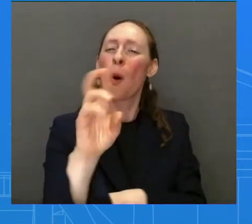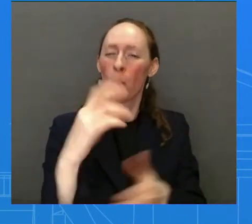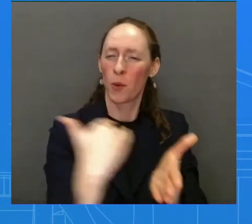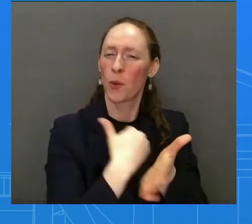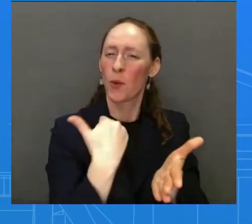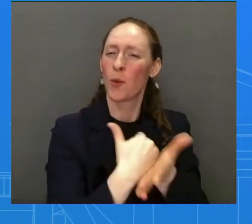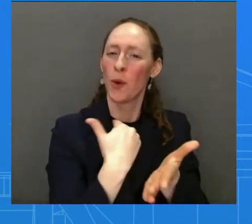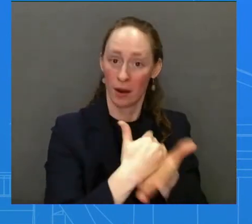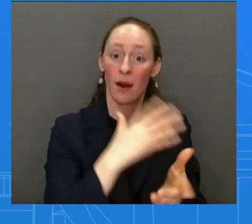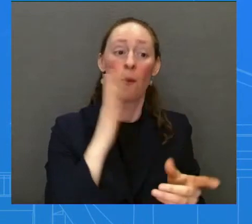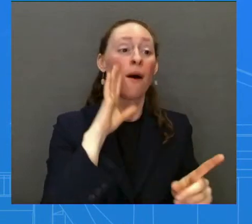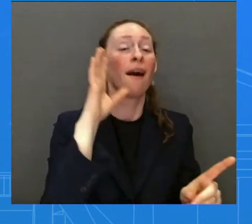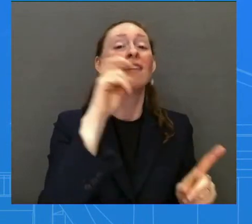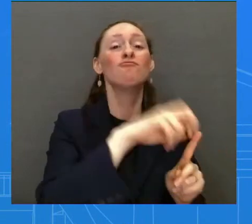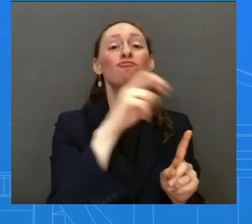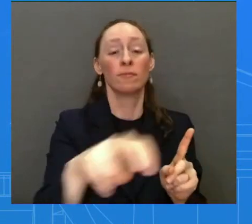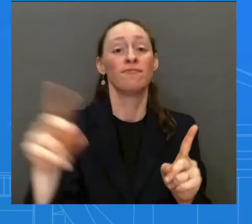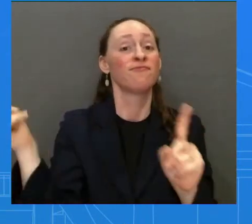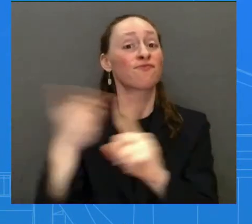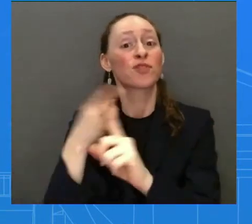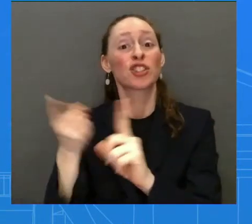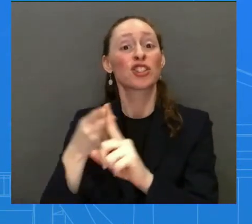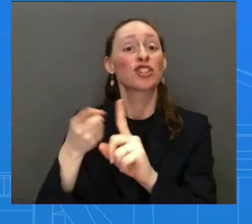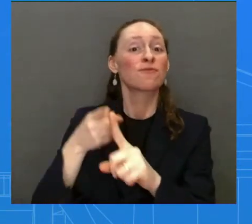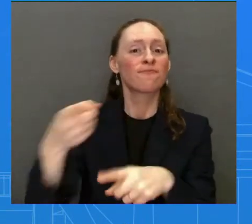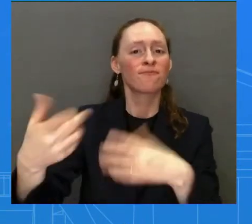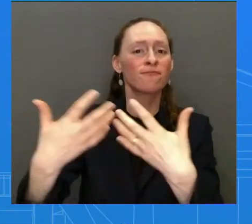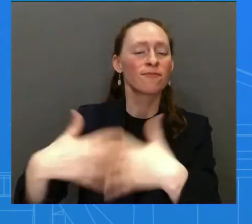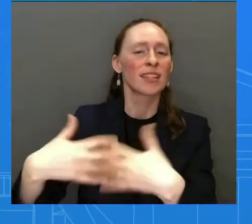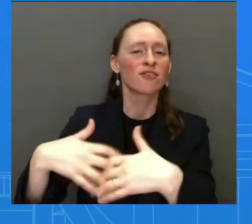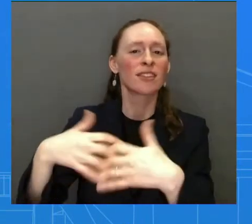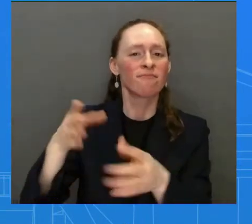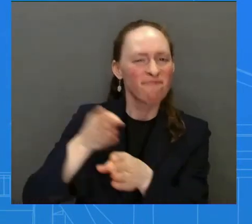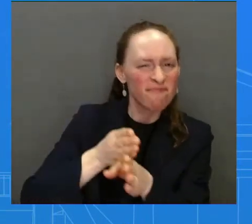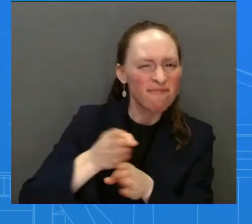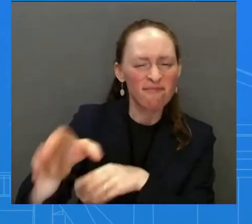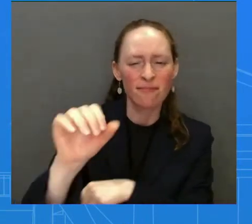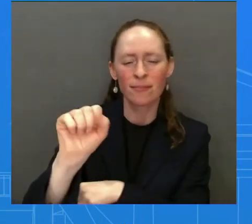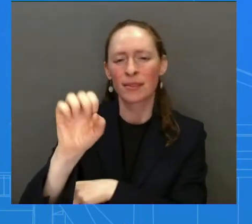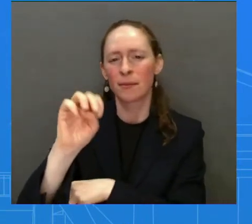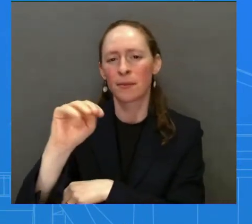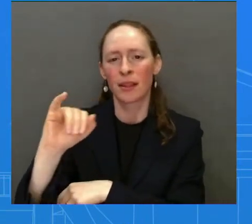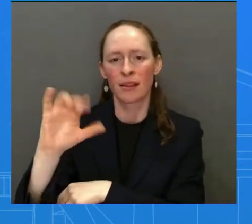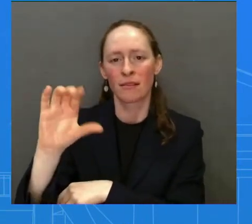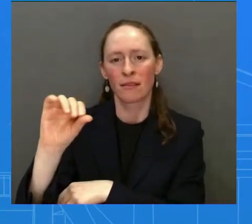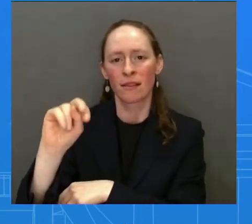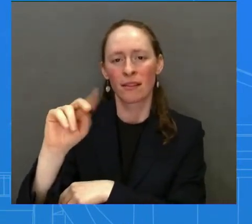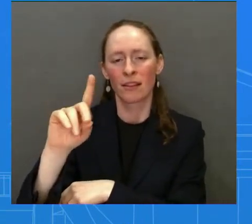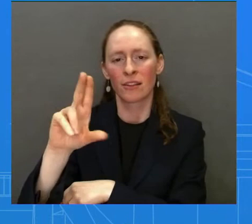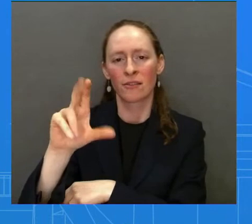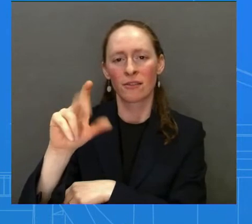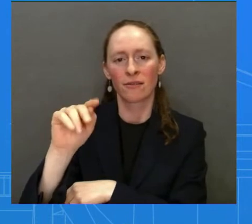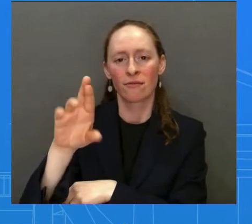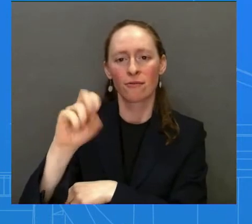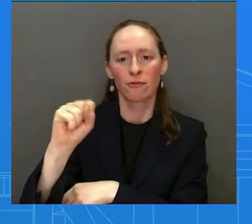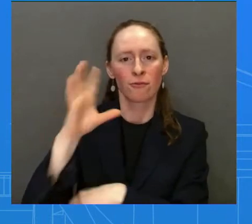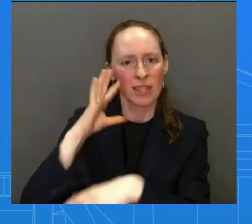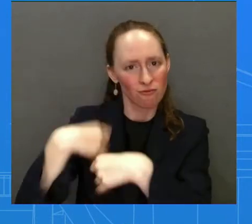to expand their North Carolina operations and create 1,800 good-paying jobs right here at home.